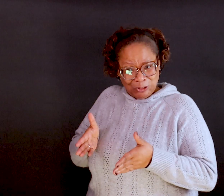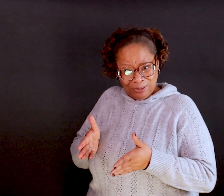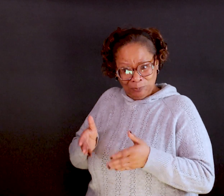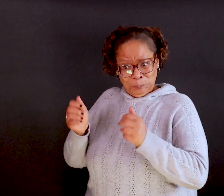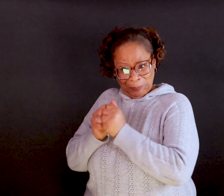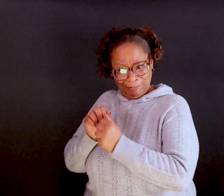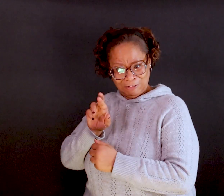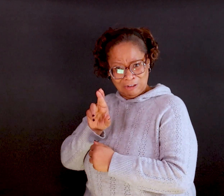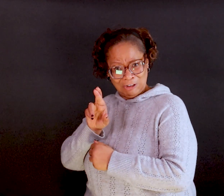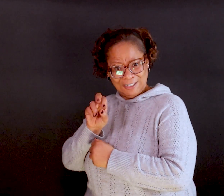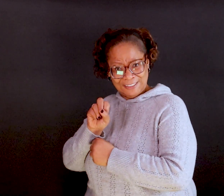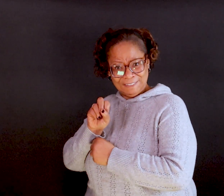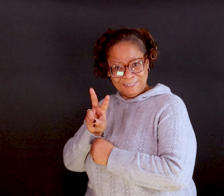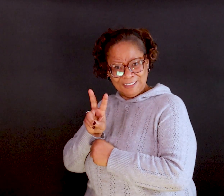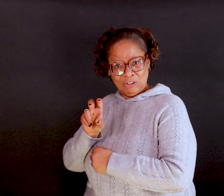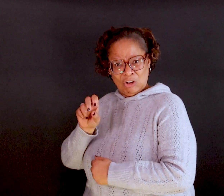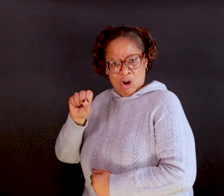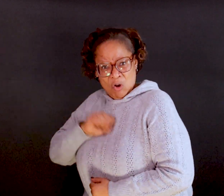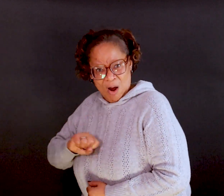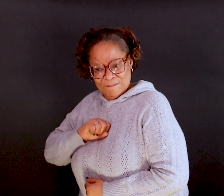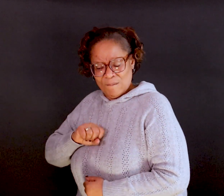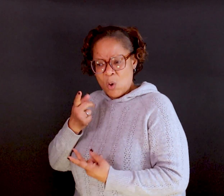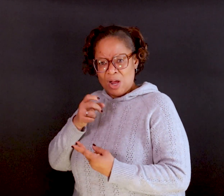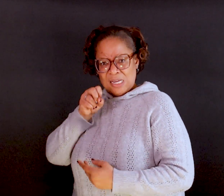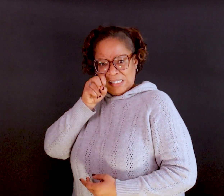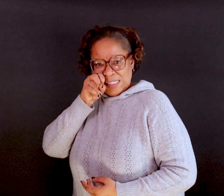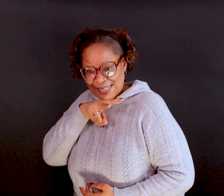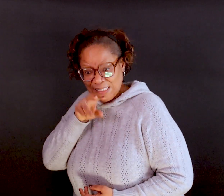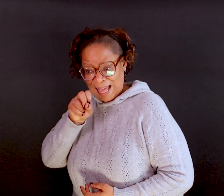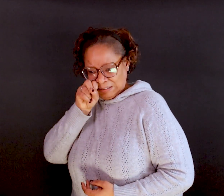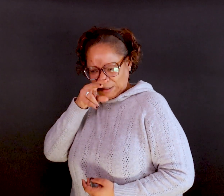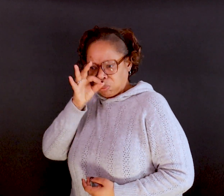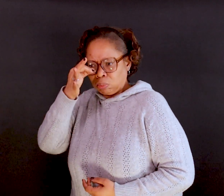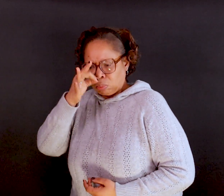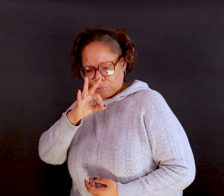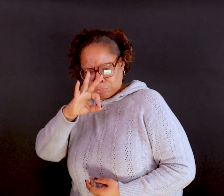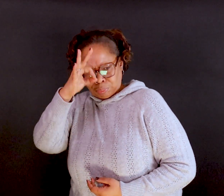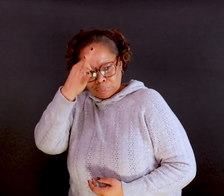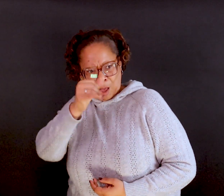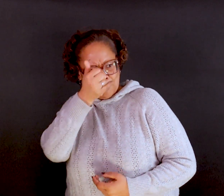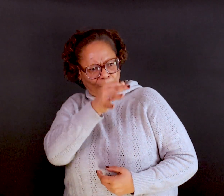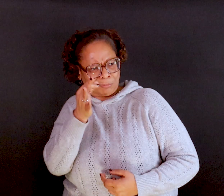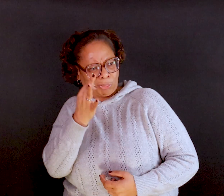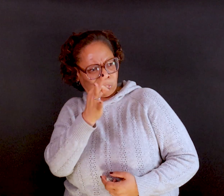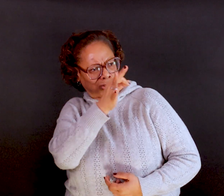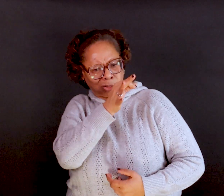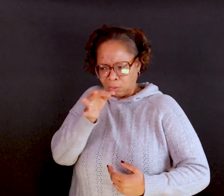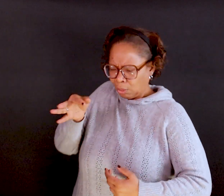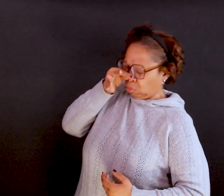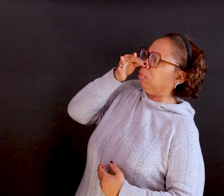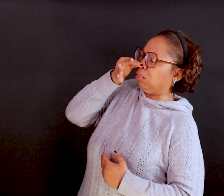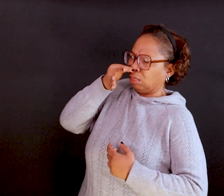RSV can spread in the following ways. A person with RSV coughs or sneezes,